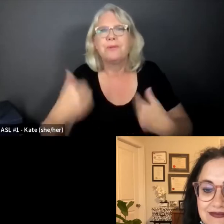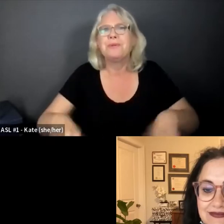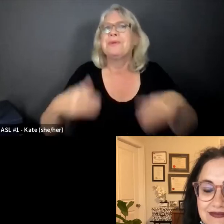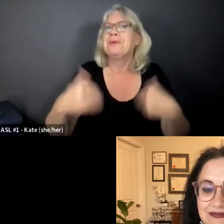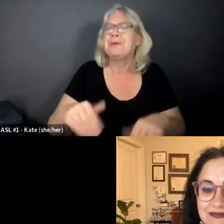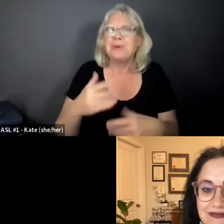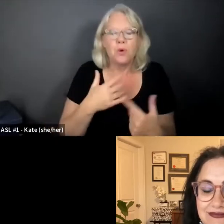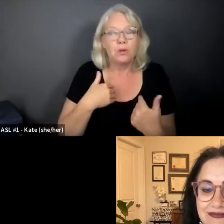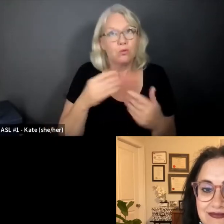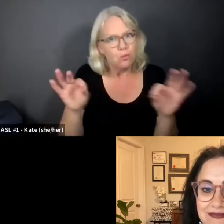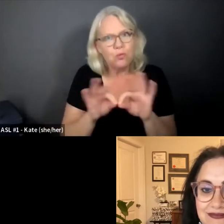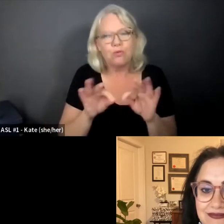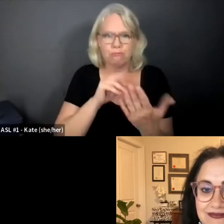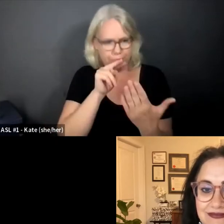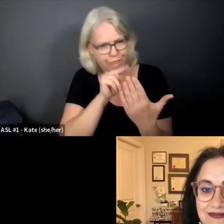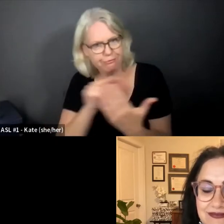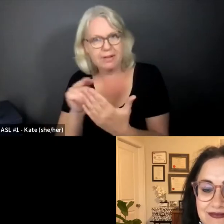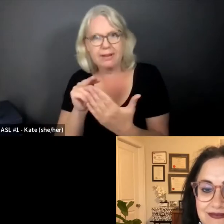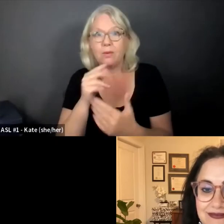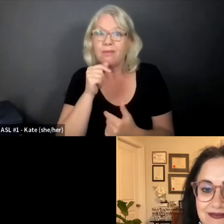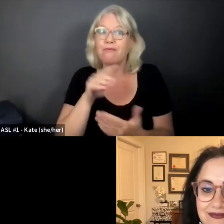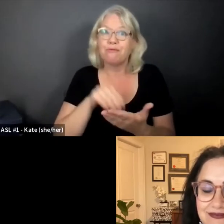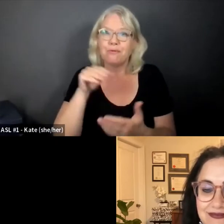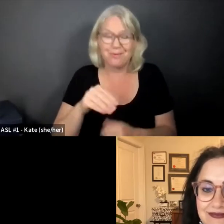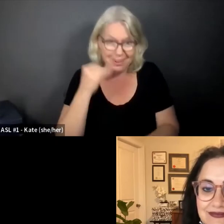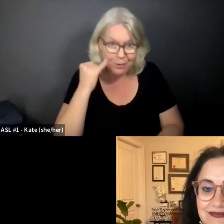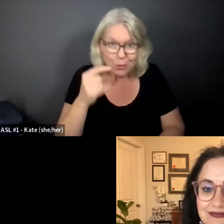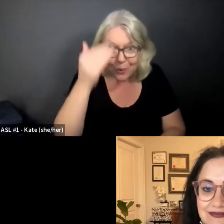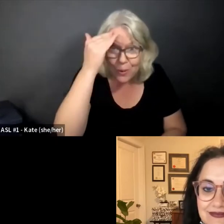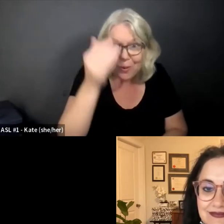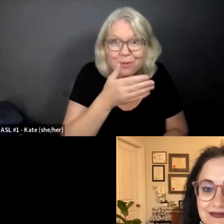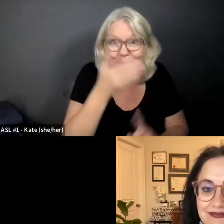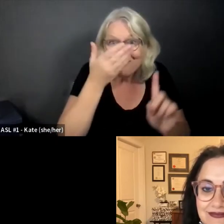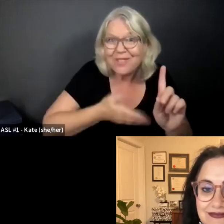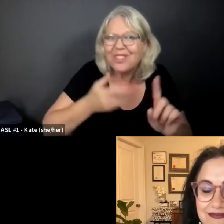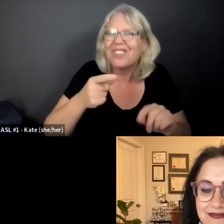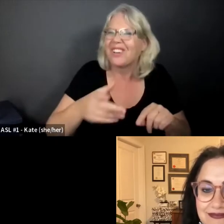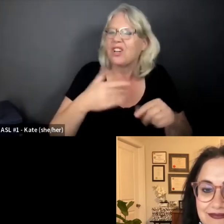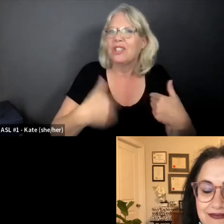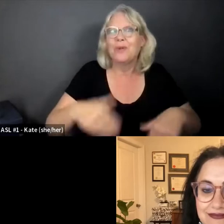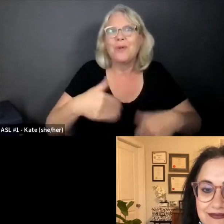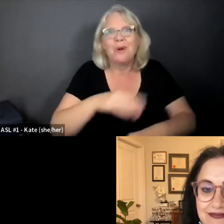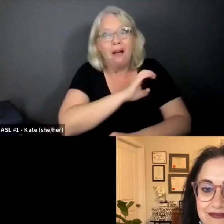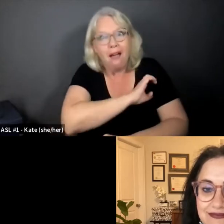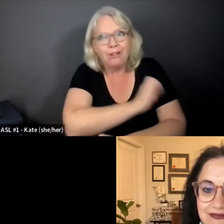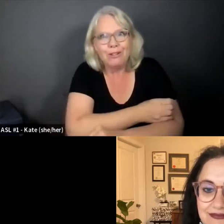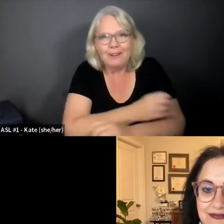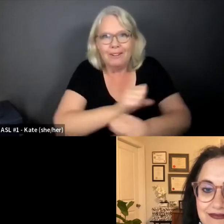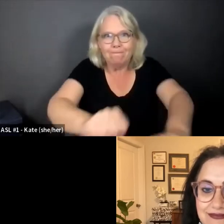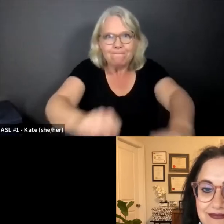FOR THOSE WHO KNOW HER, SHE IS TRULY A FORCE AND WE'RE SO GLAD THAT SHE'S ON OUR SIDE.